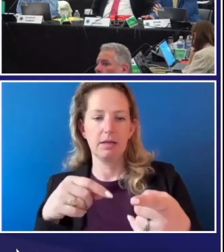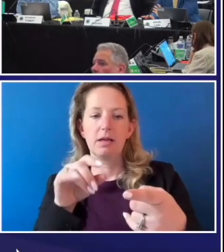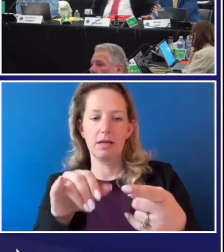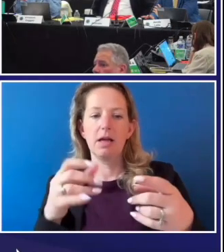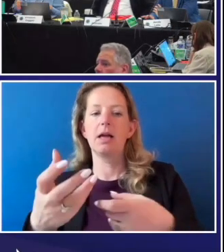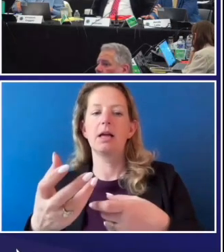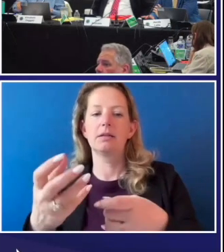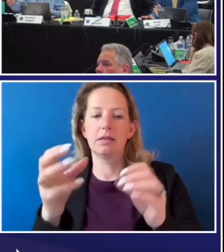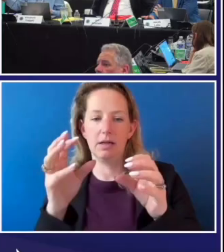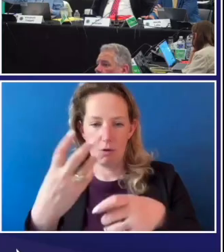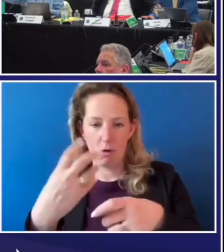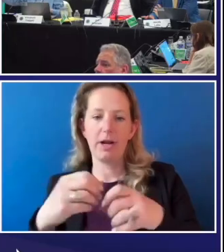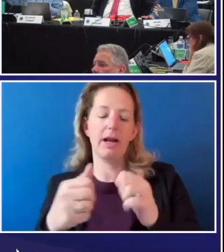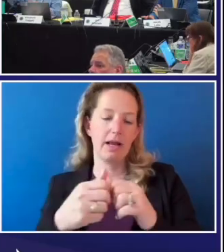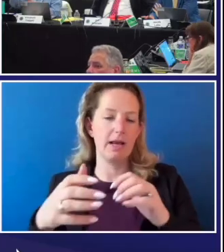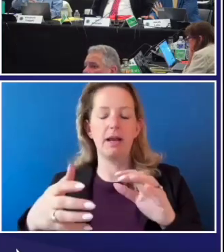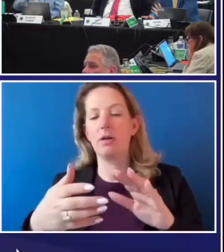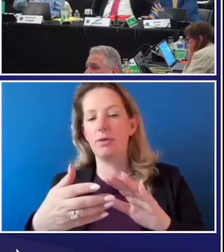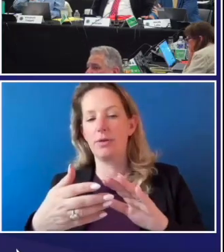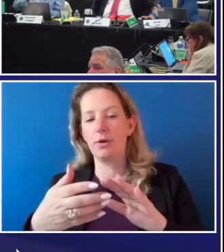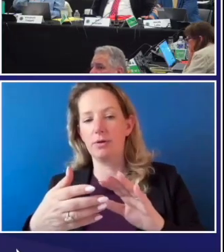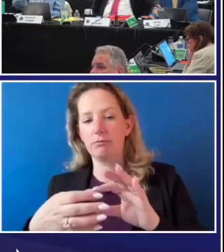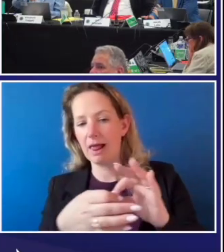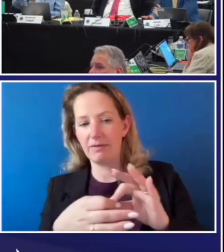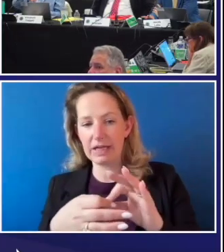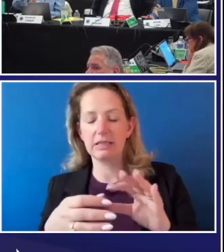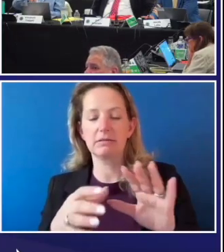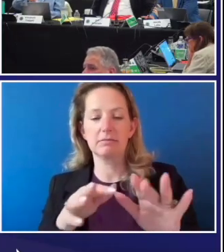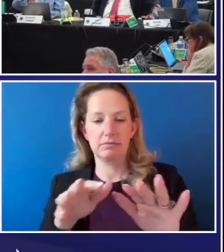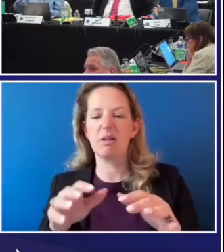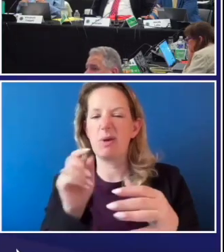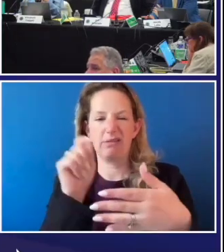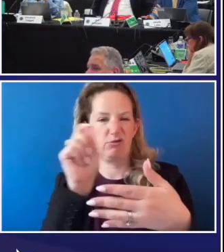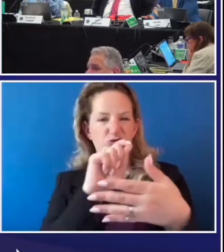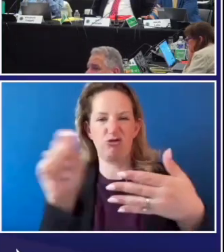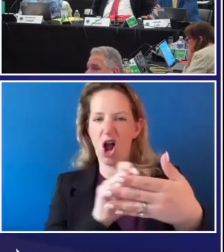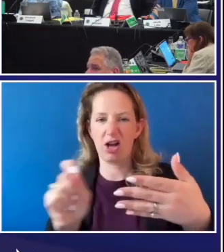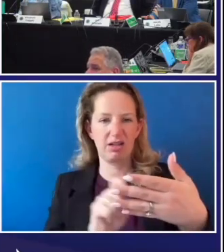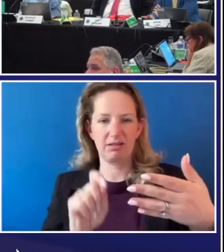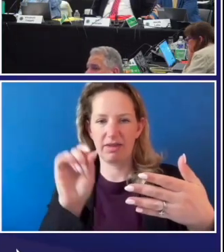replaced it with is legally incorporated in a state. I think there's some confusion around that language before